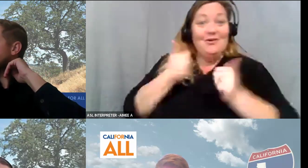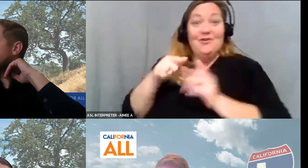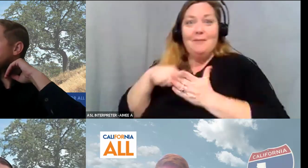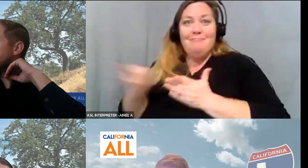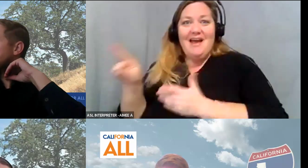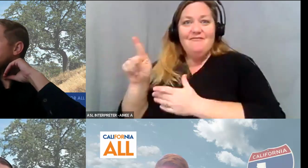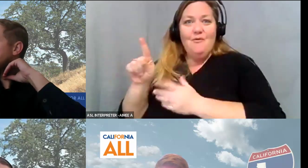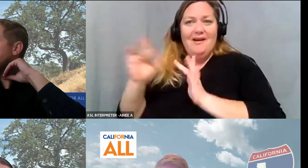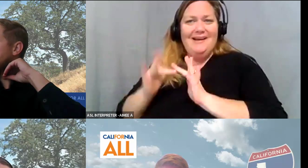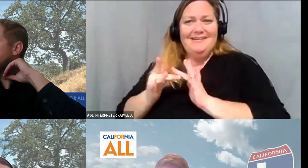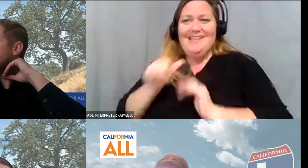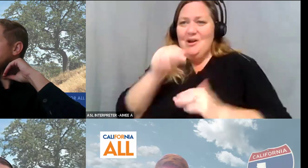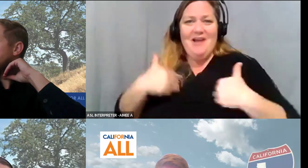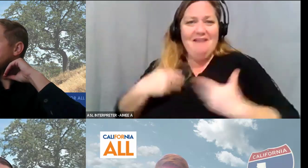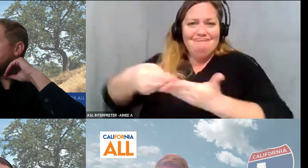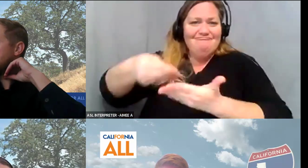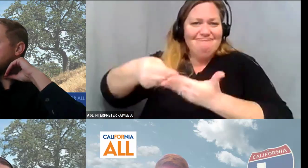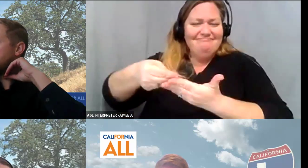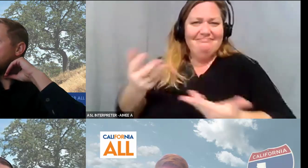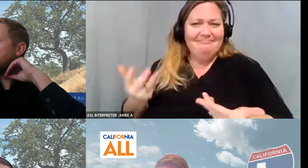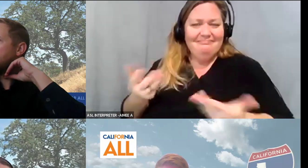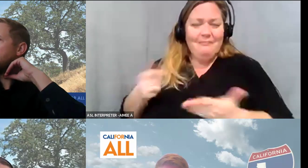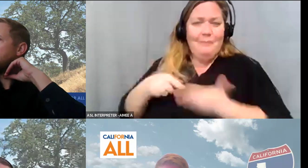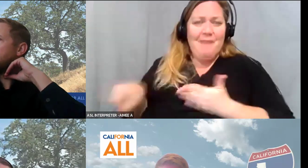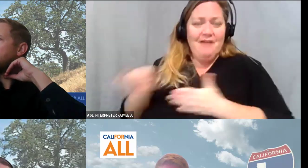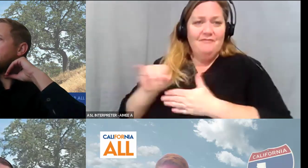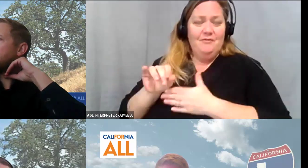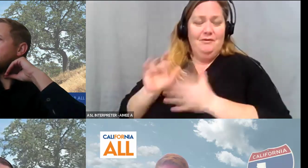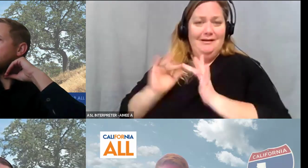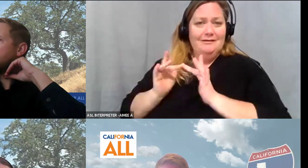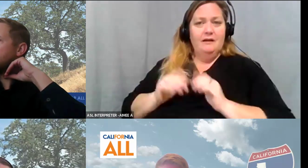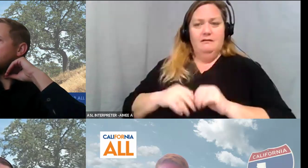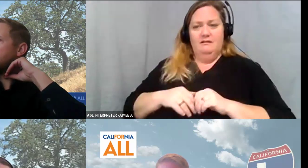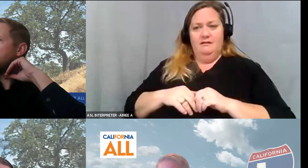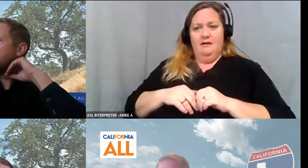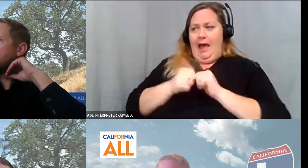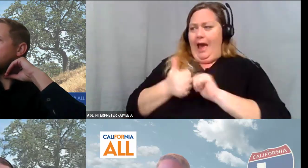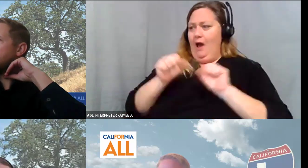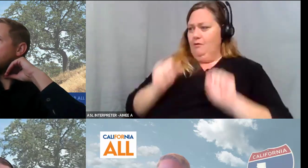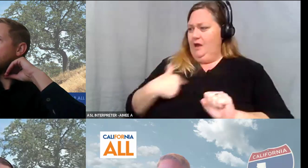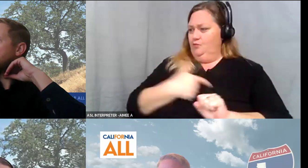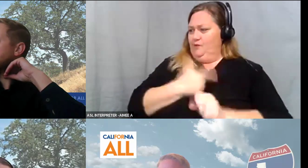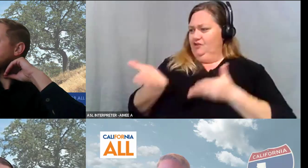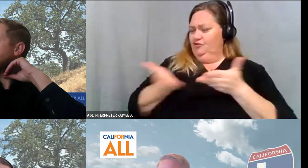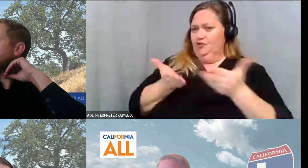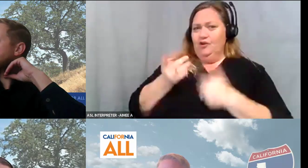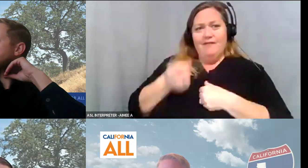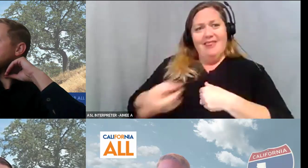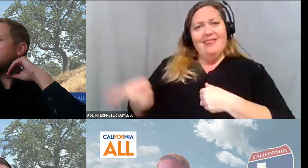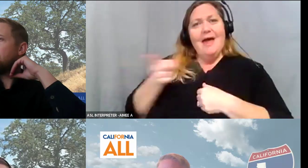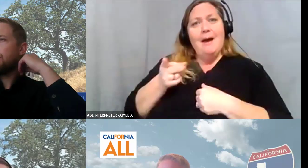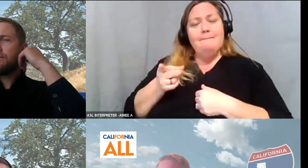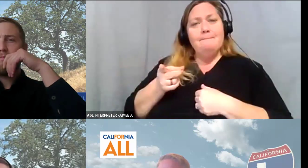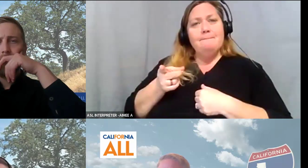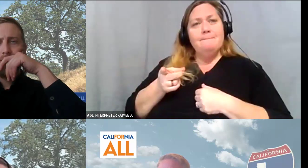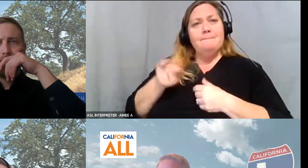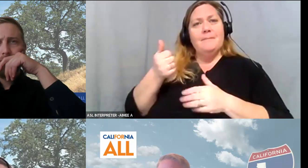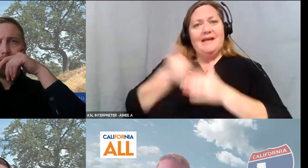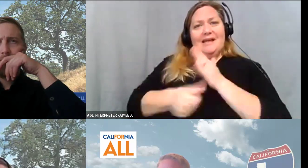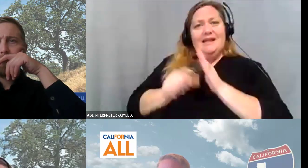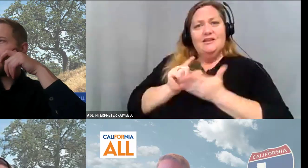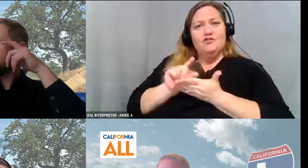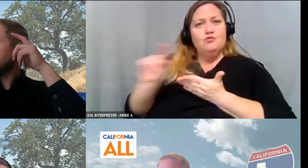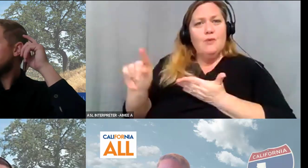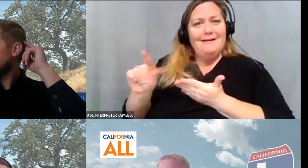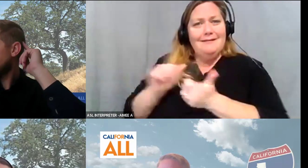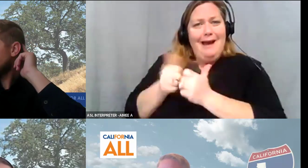just don't have it. How can we serve them? And within this grant,